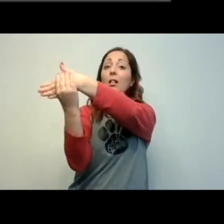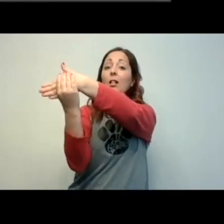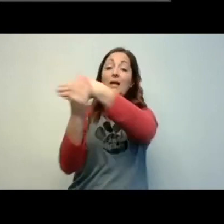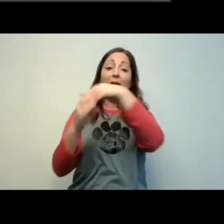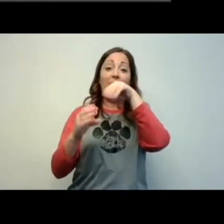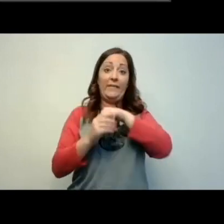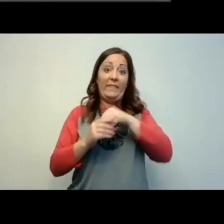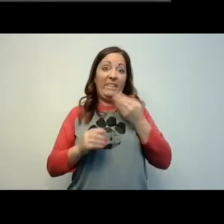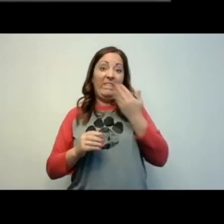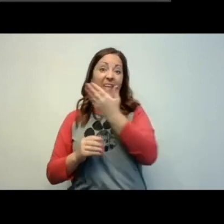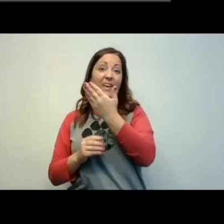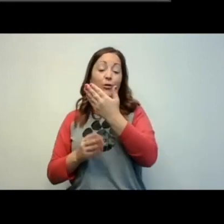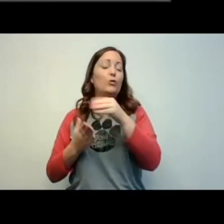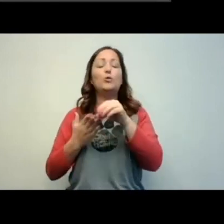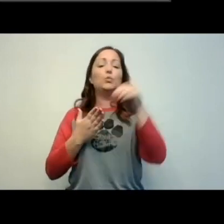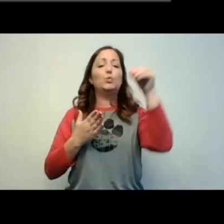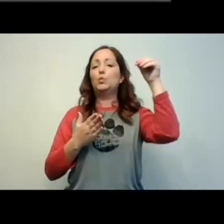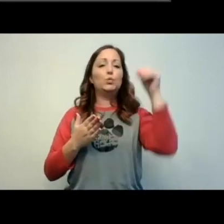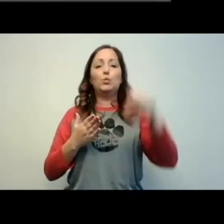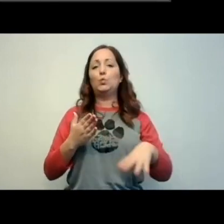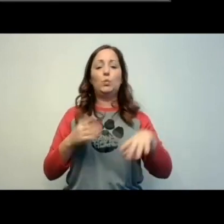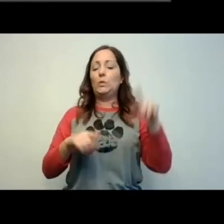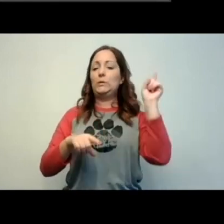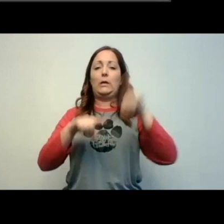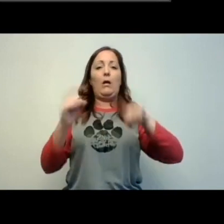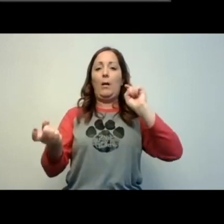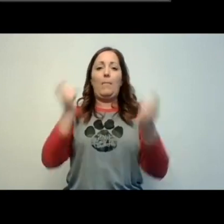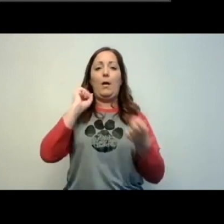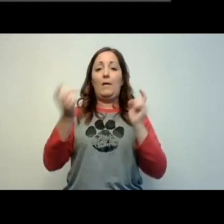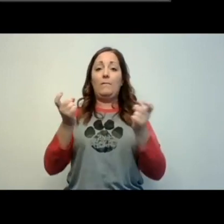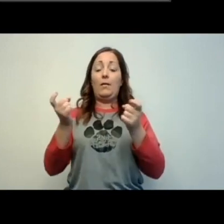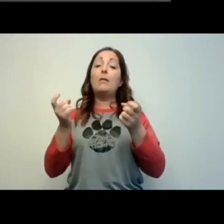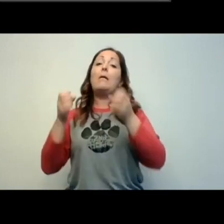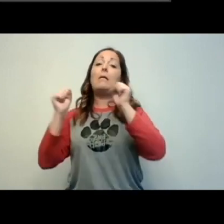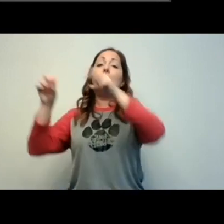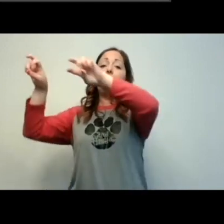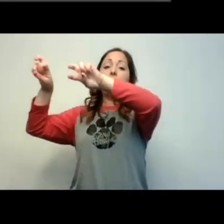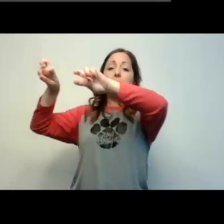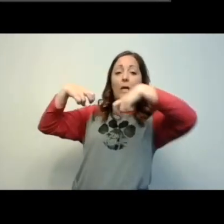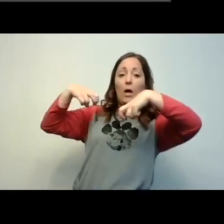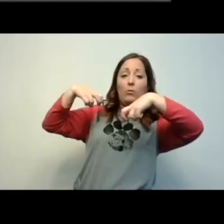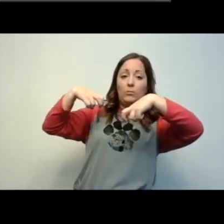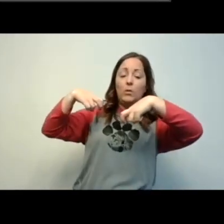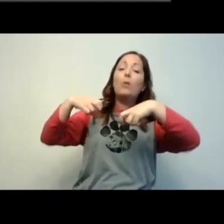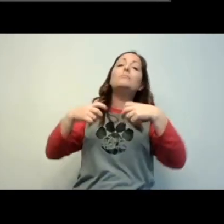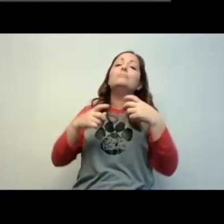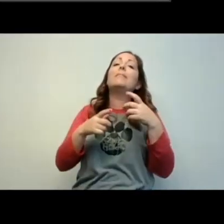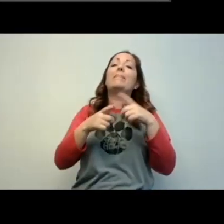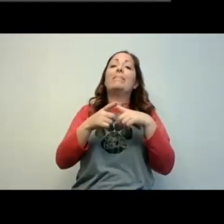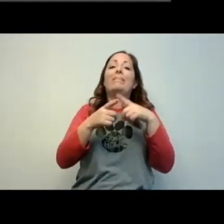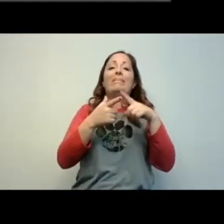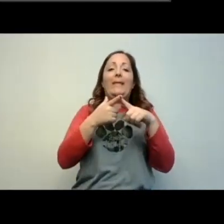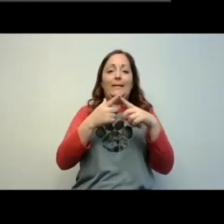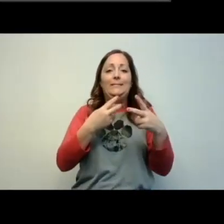What we've done is we've created a file called "Class Materials" and locked that file so that students cannot modify